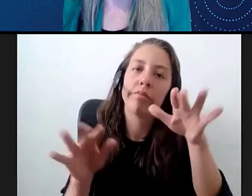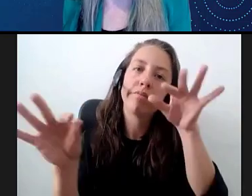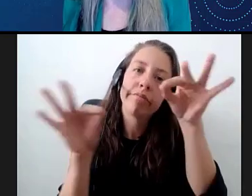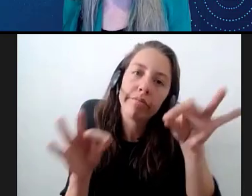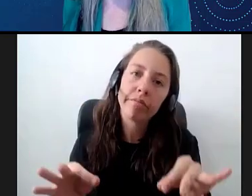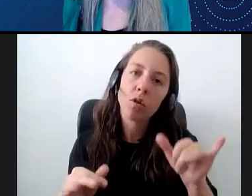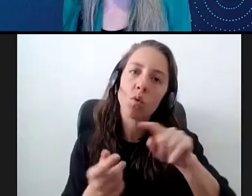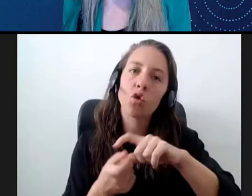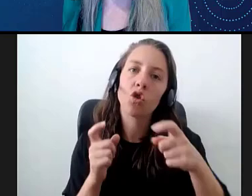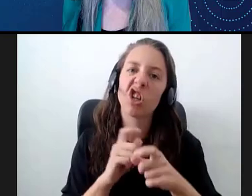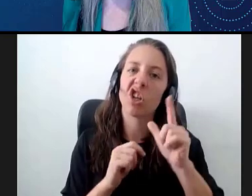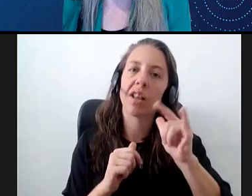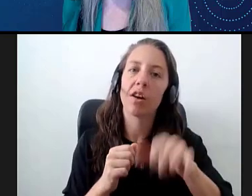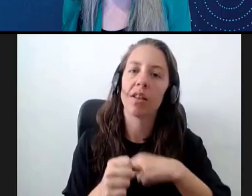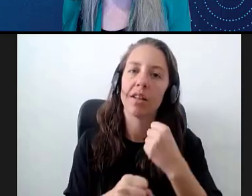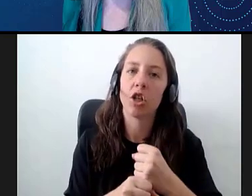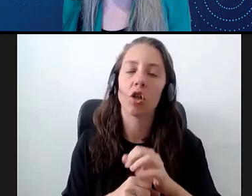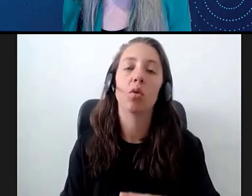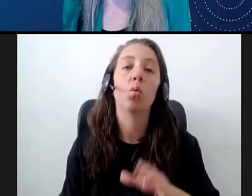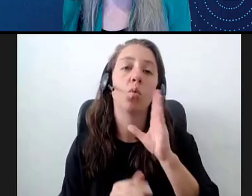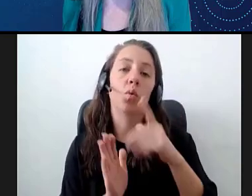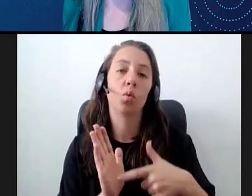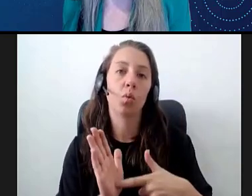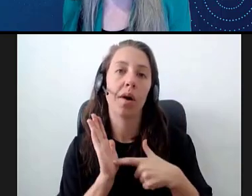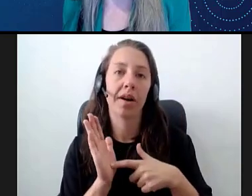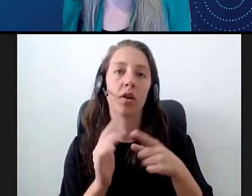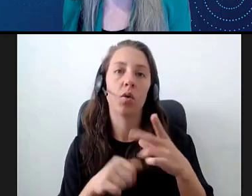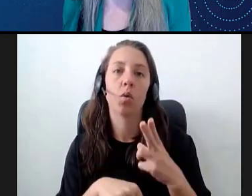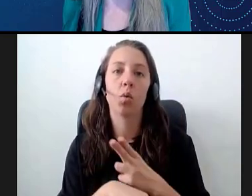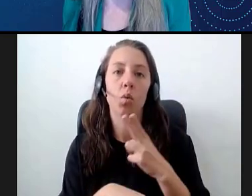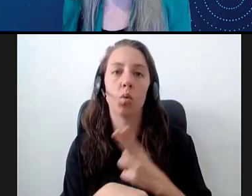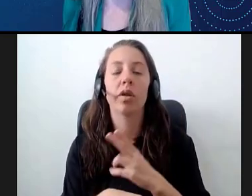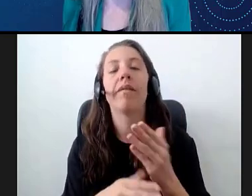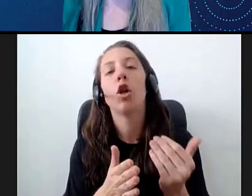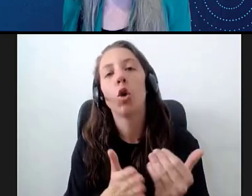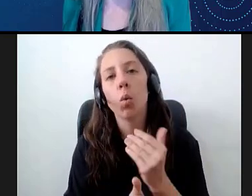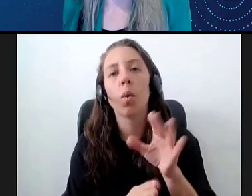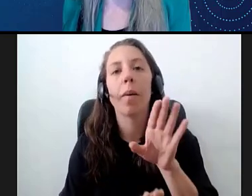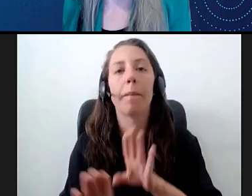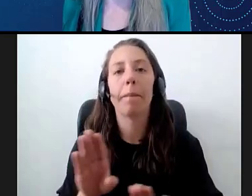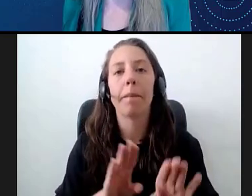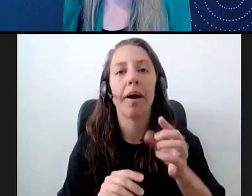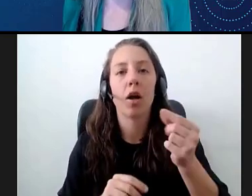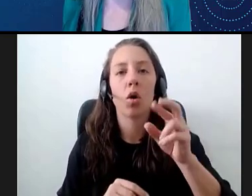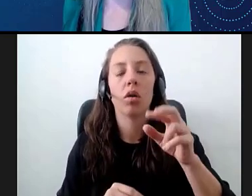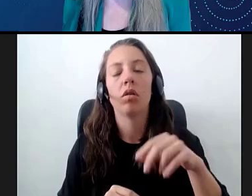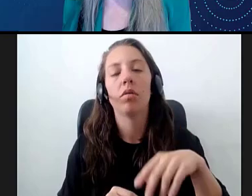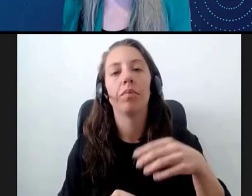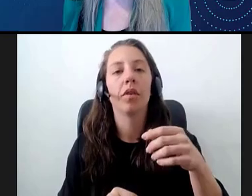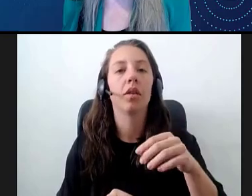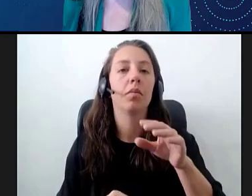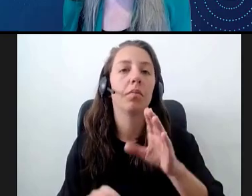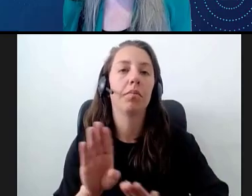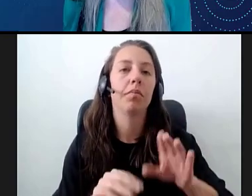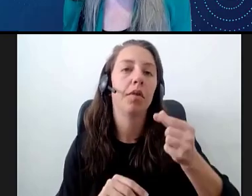NIH will begin requiring the use of the new biographical sketch, common form and the current and pending other support,